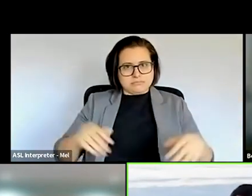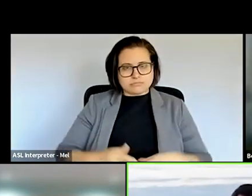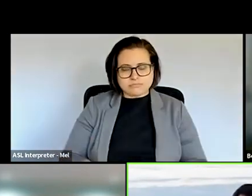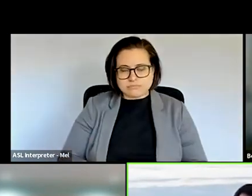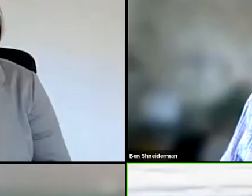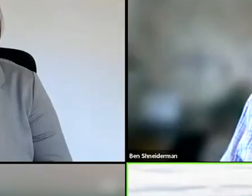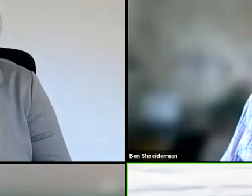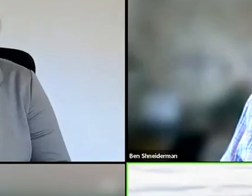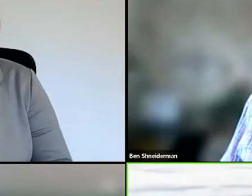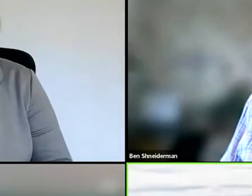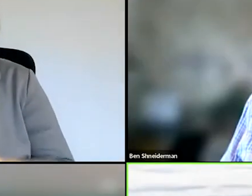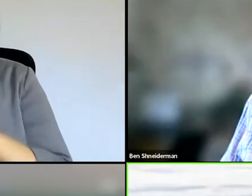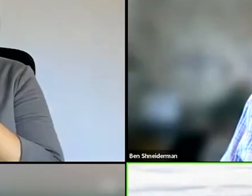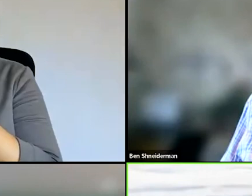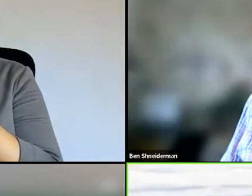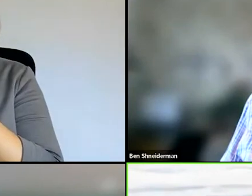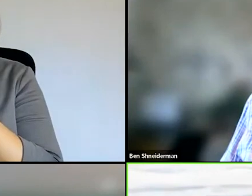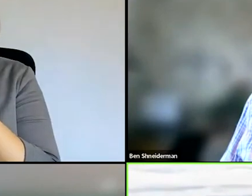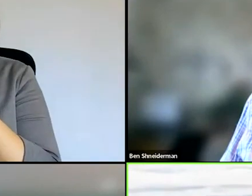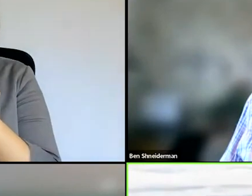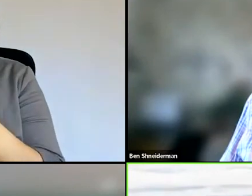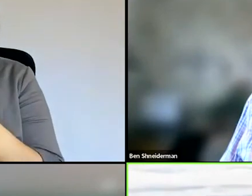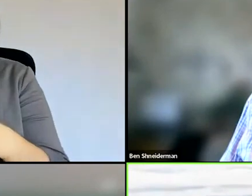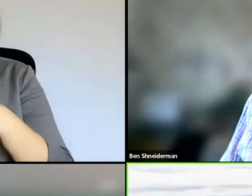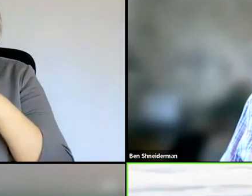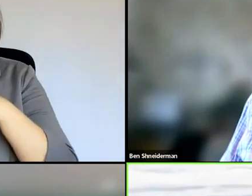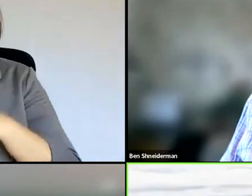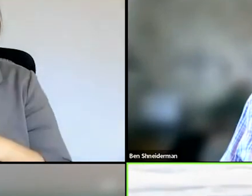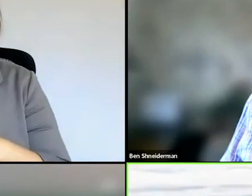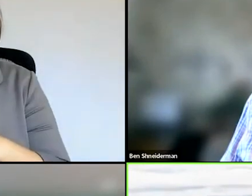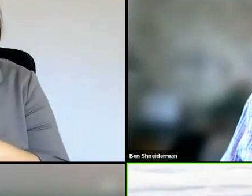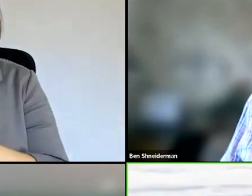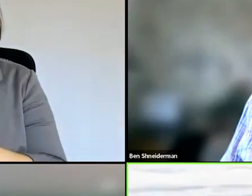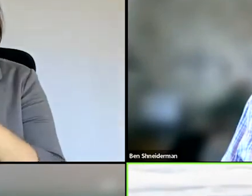about is that we're talking about the future. We're talking about 20 years from now, okay.